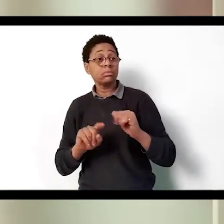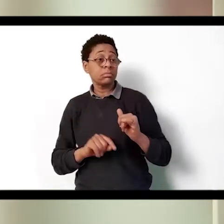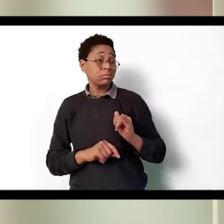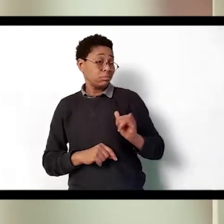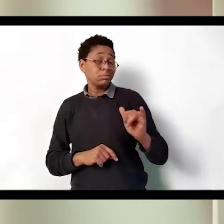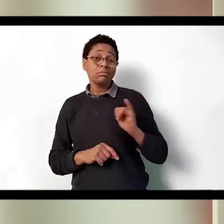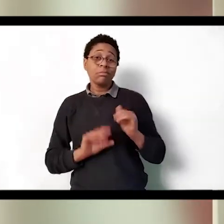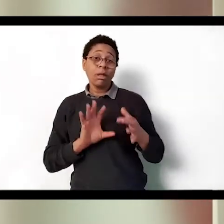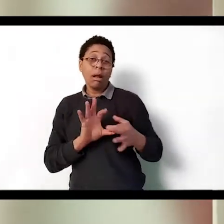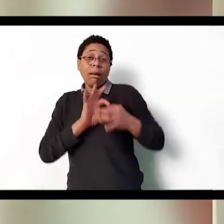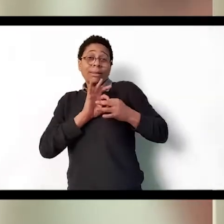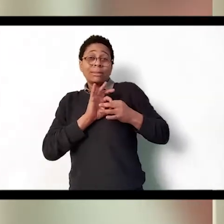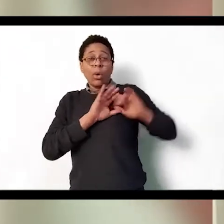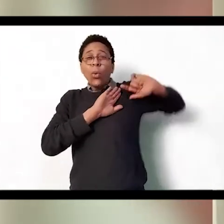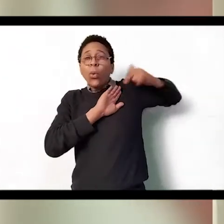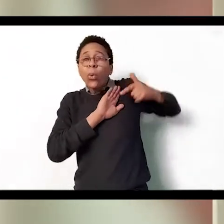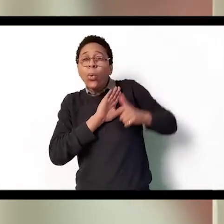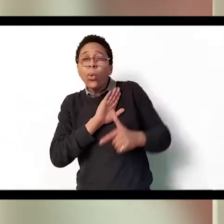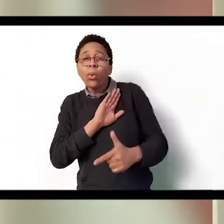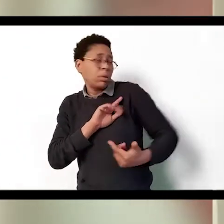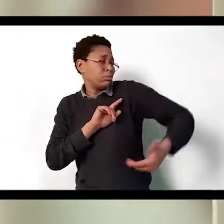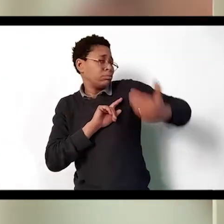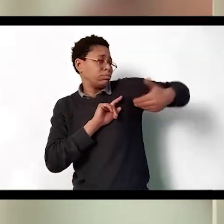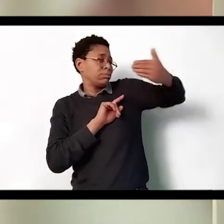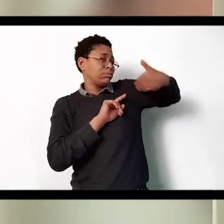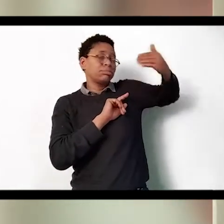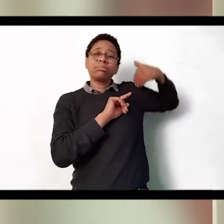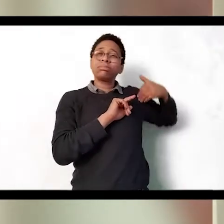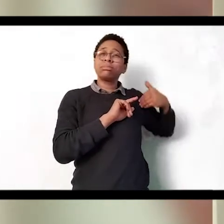Our roots go deeply into our lives. Our generations.